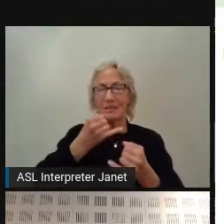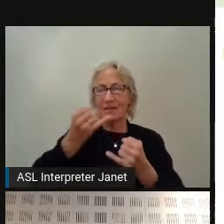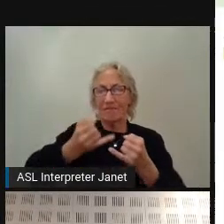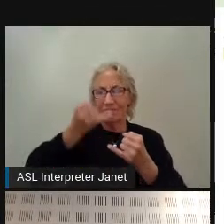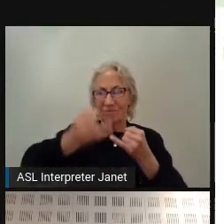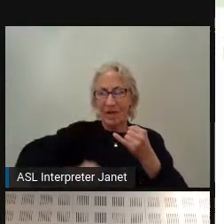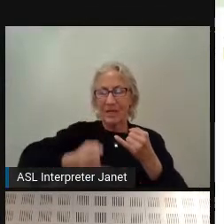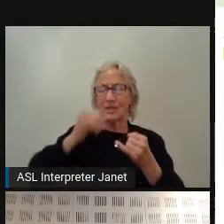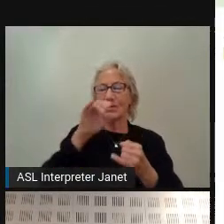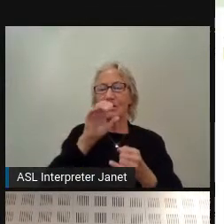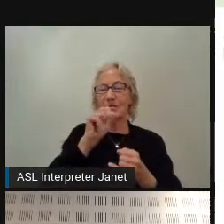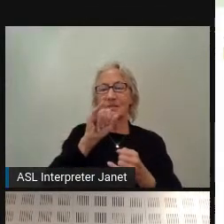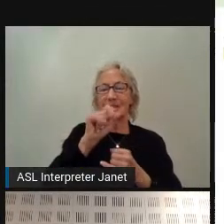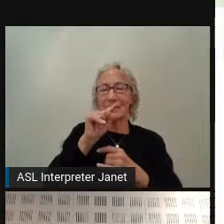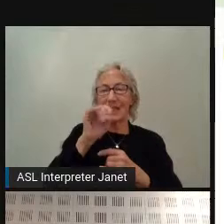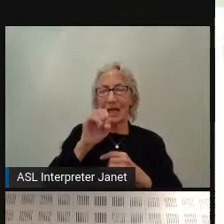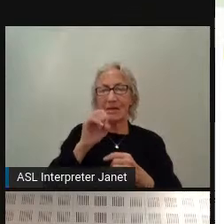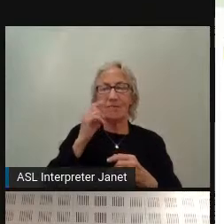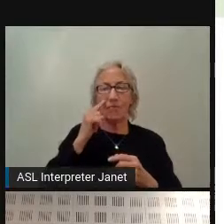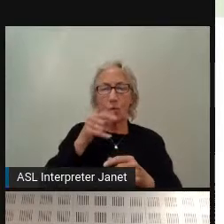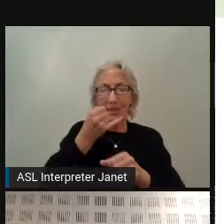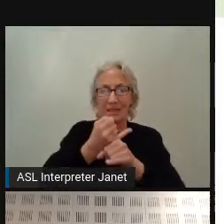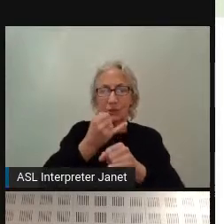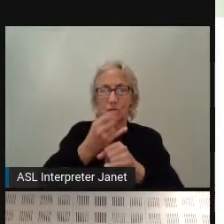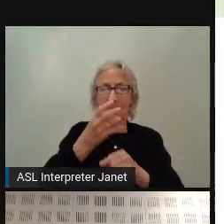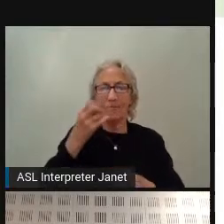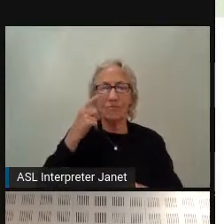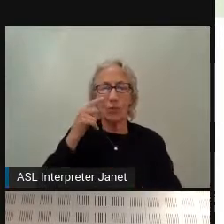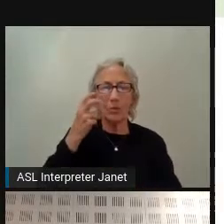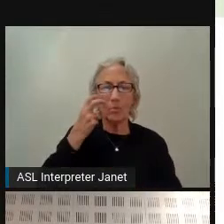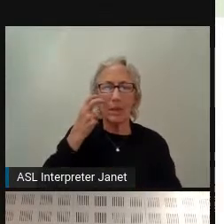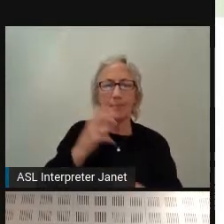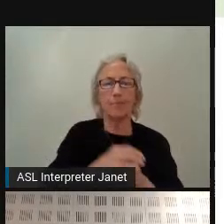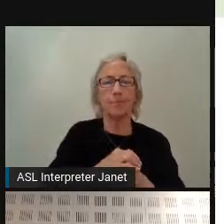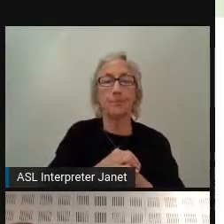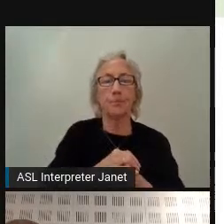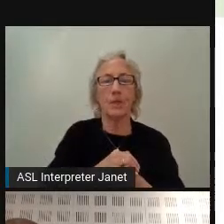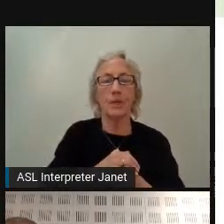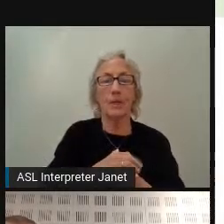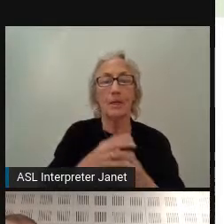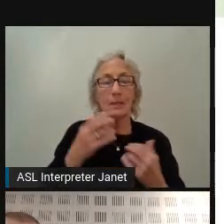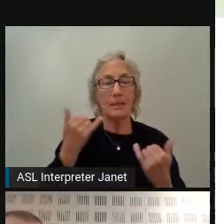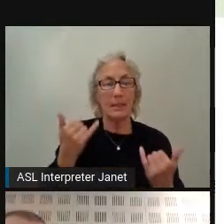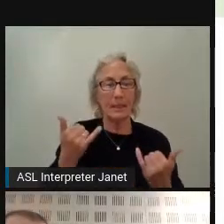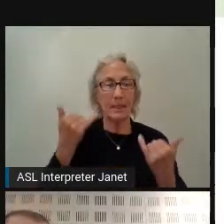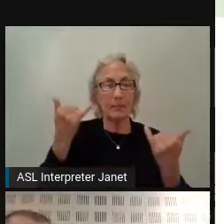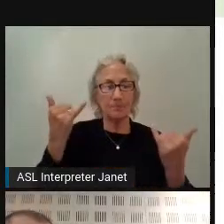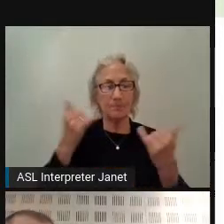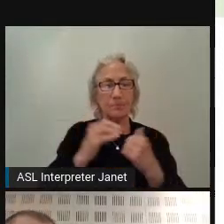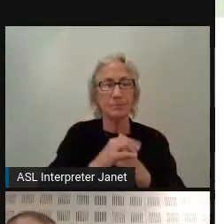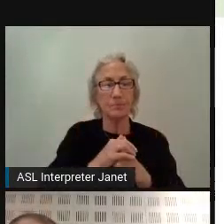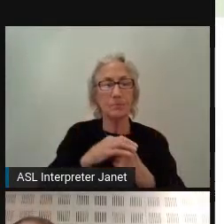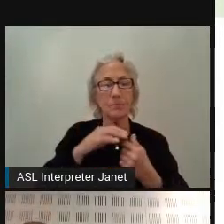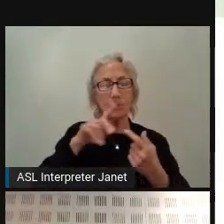BOS came to be progress thing was going well. So in the end this became the final site for the institute for the blind.